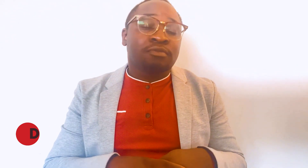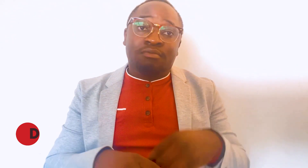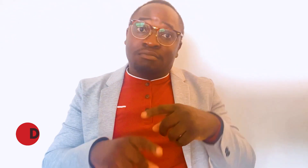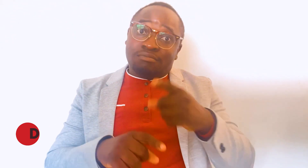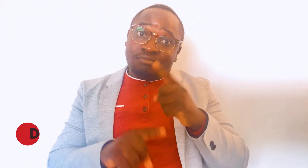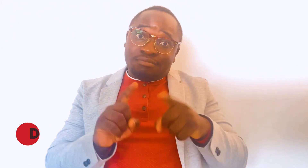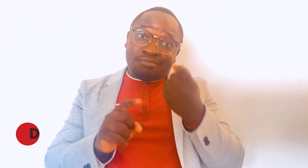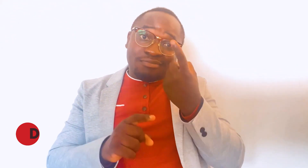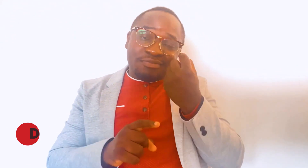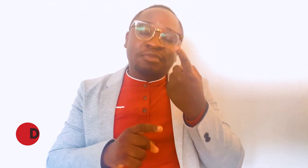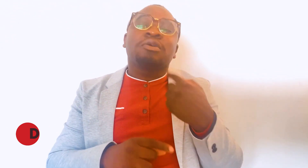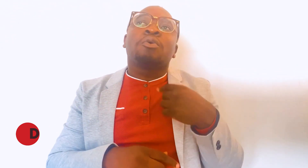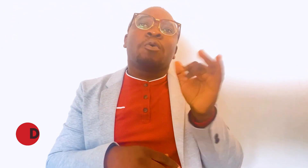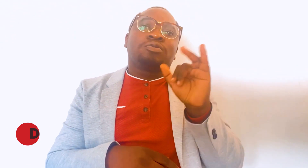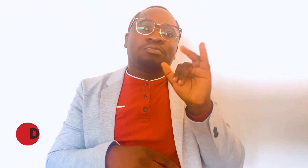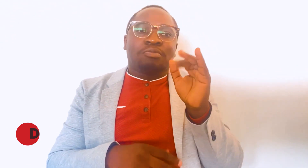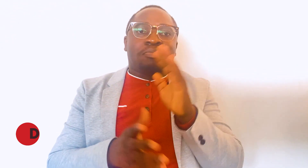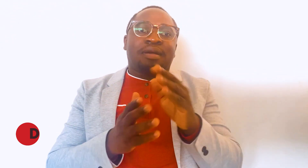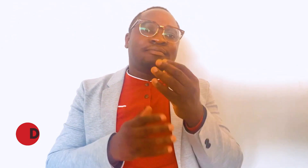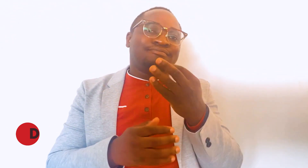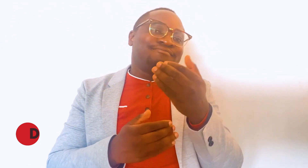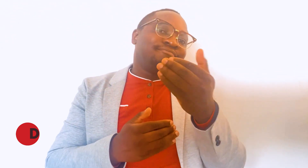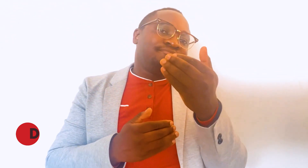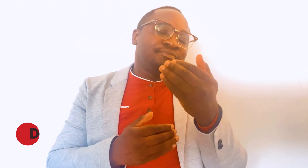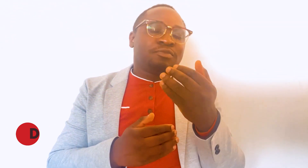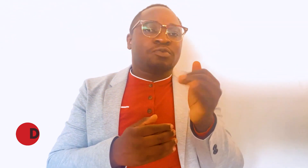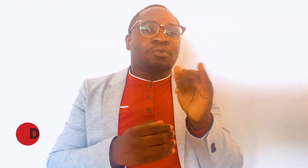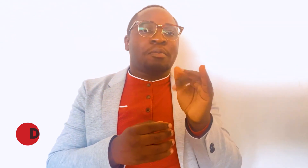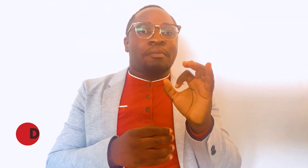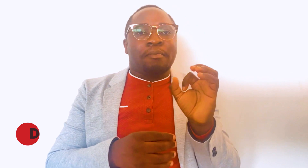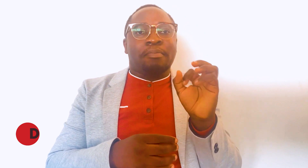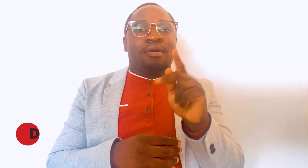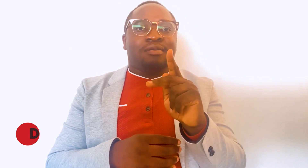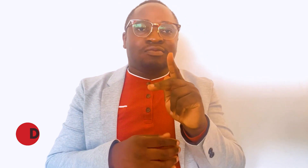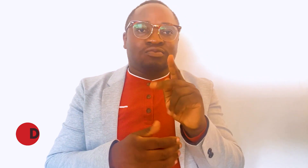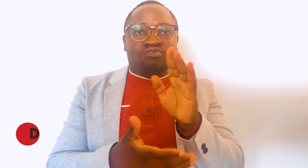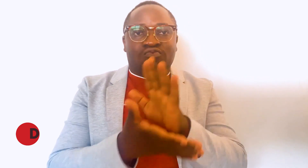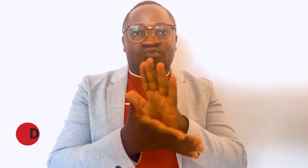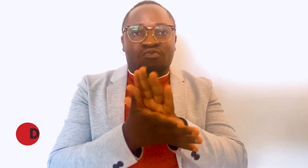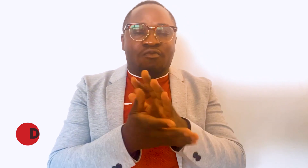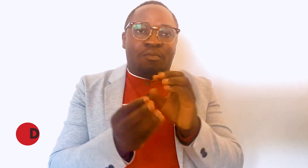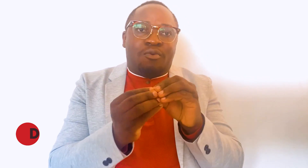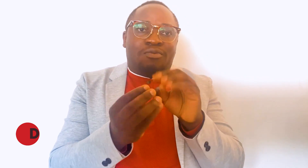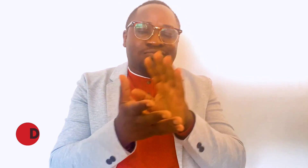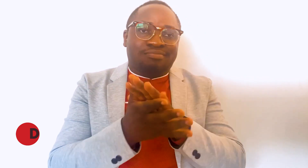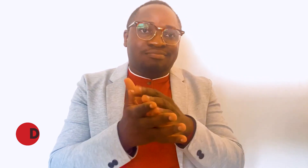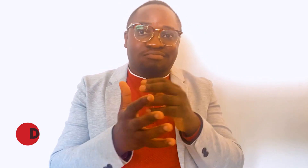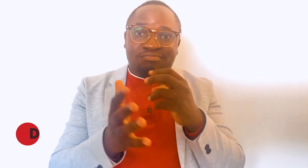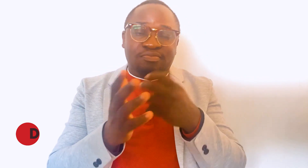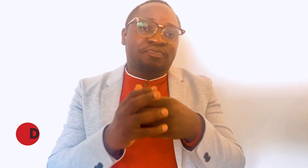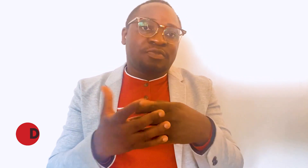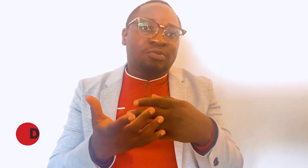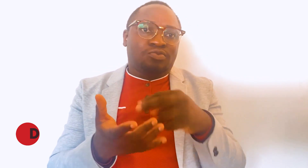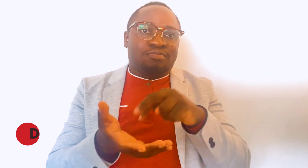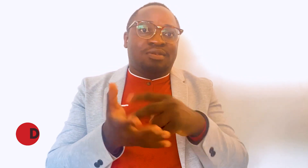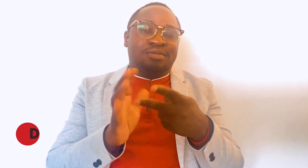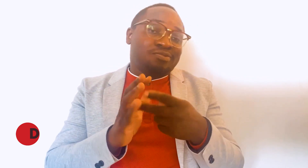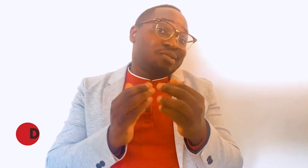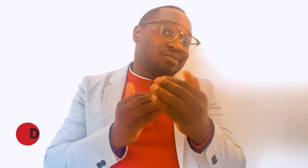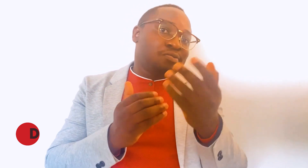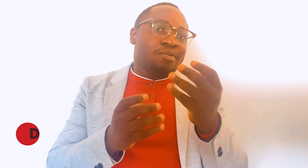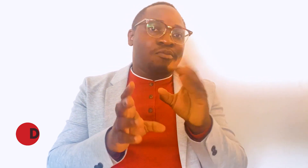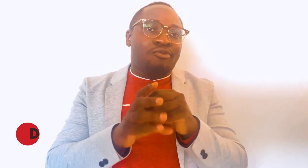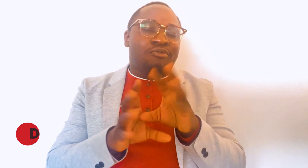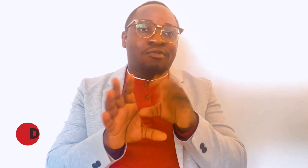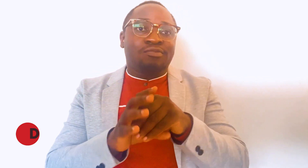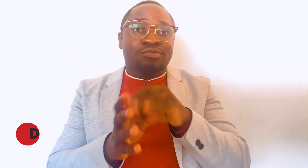I plan on going back to school and that means I'll be more involved